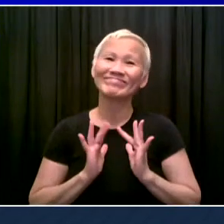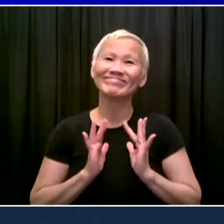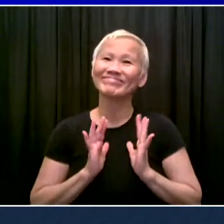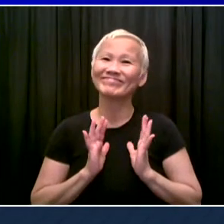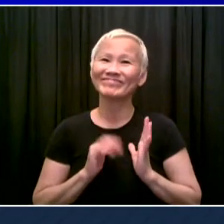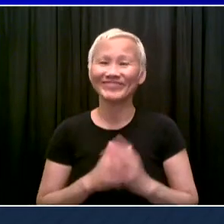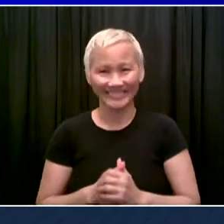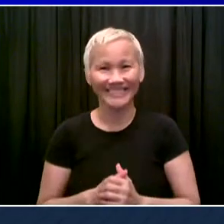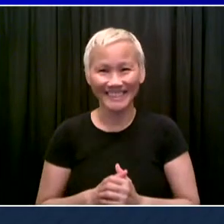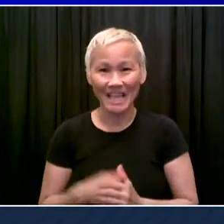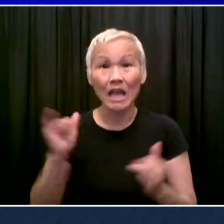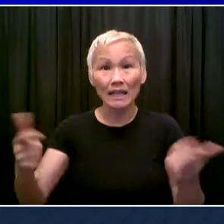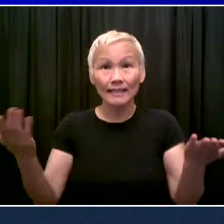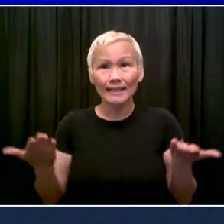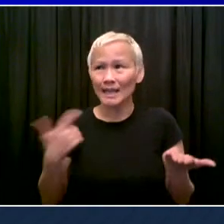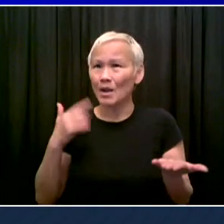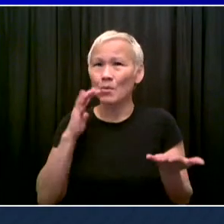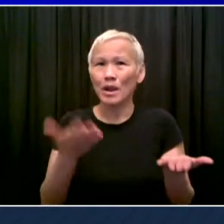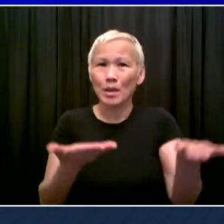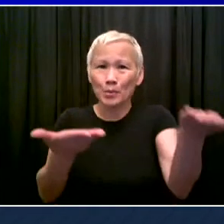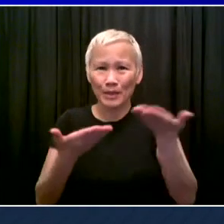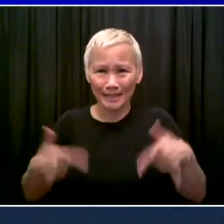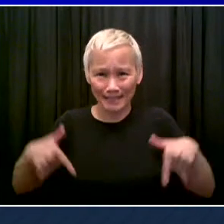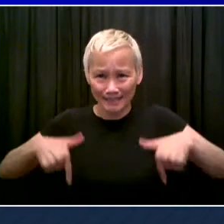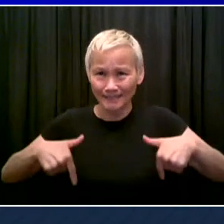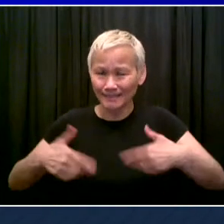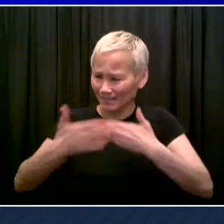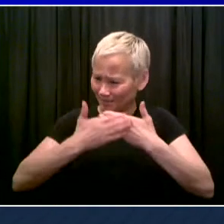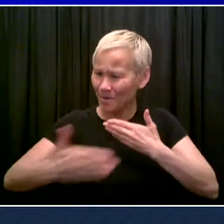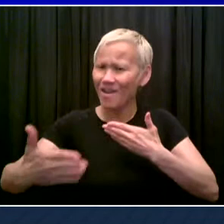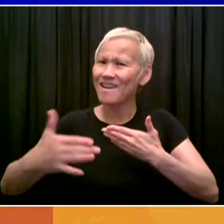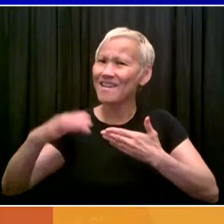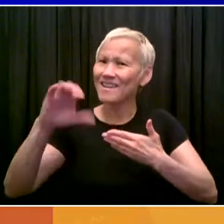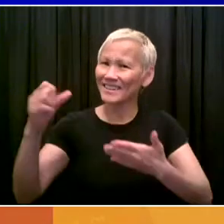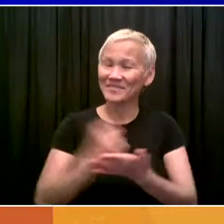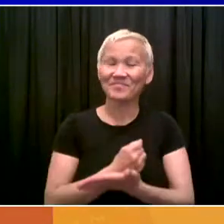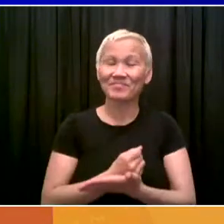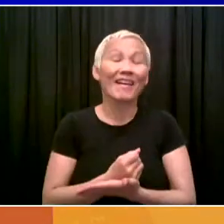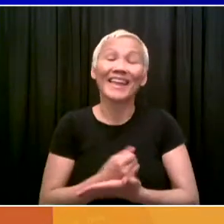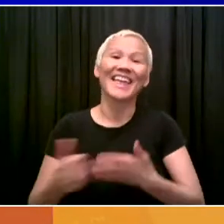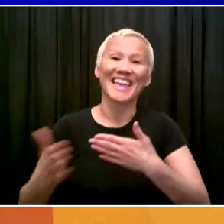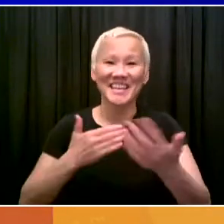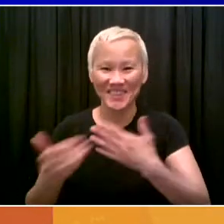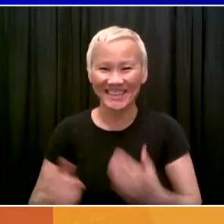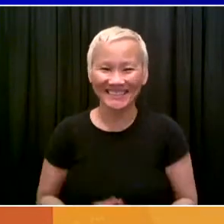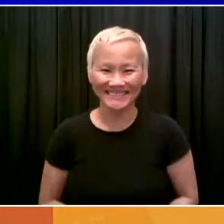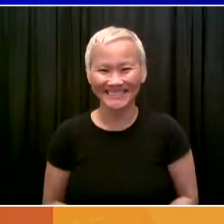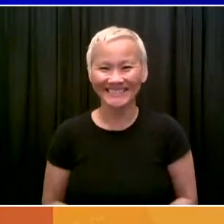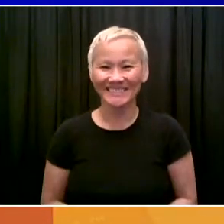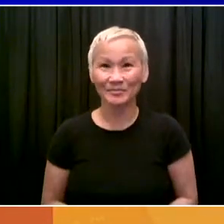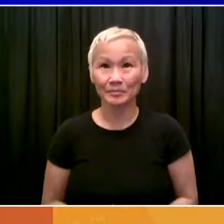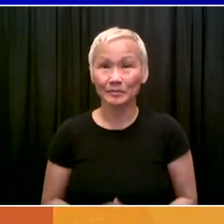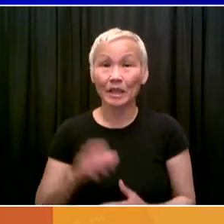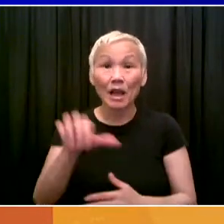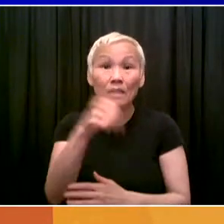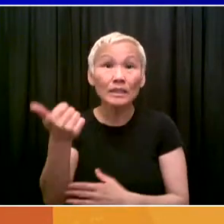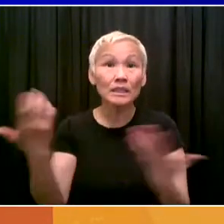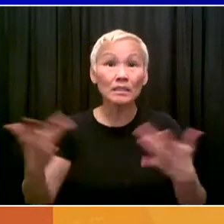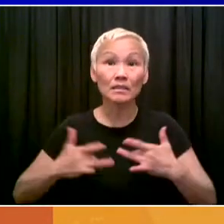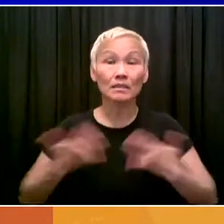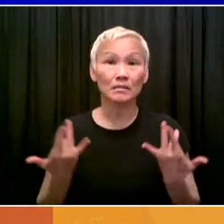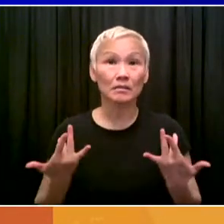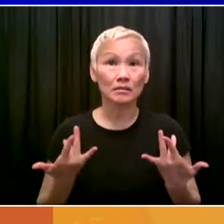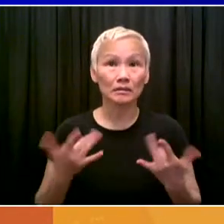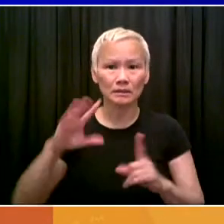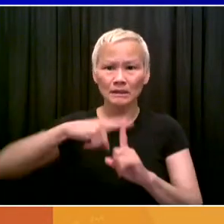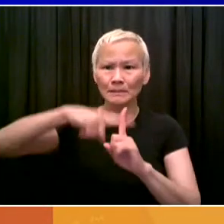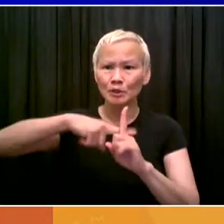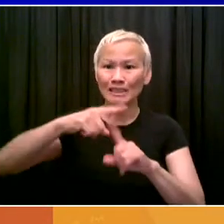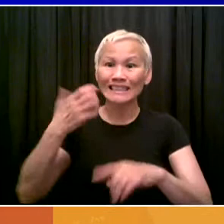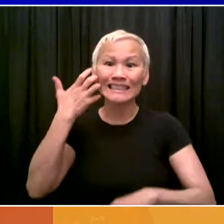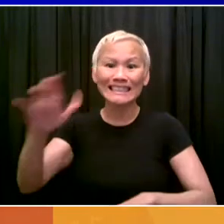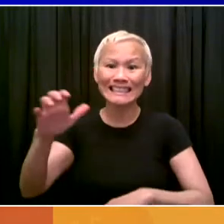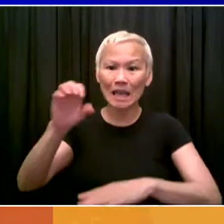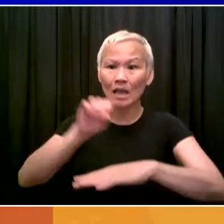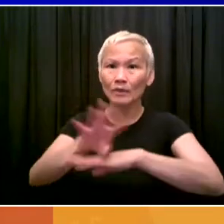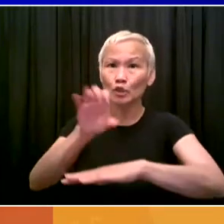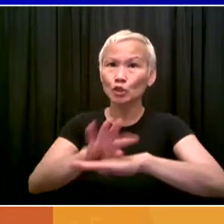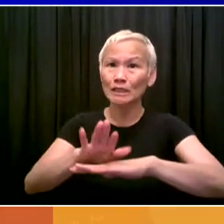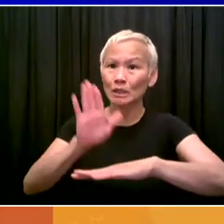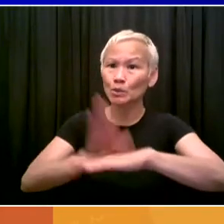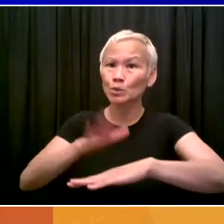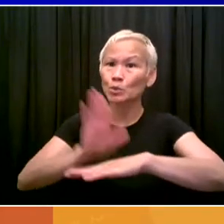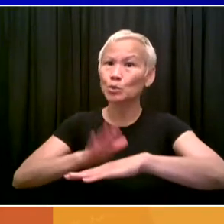MORNING.